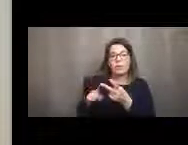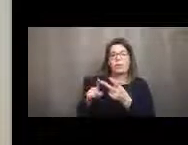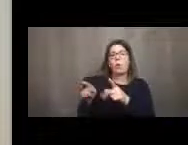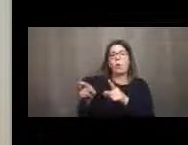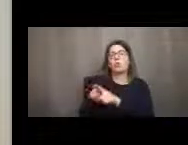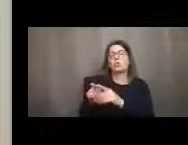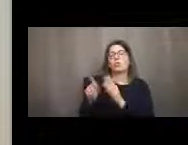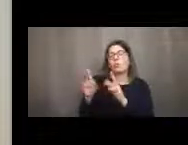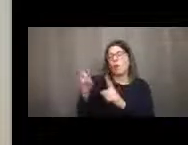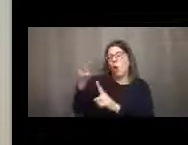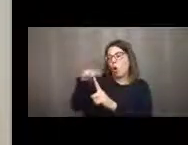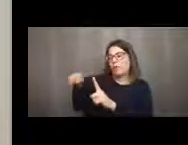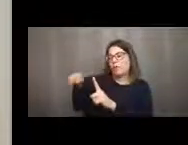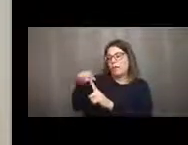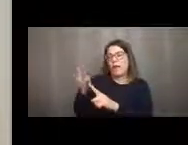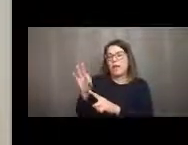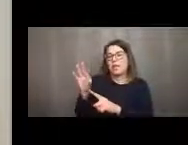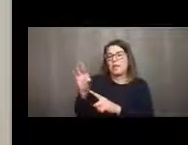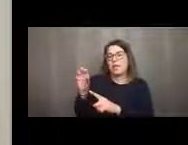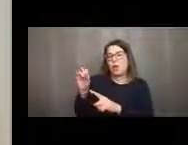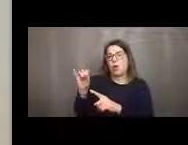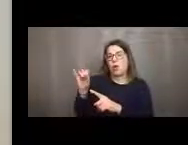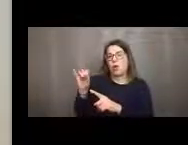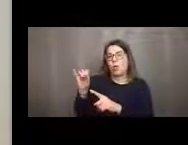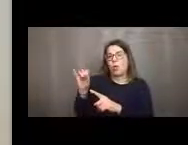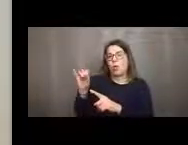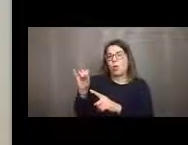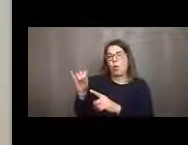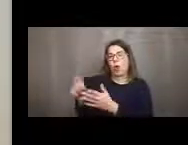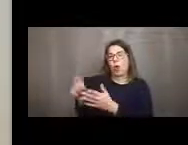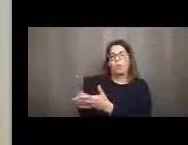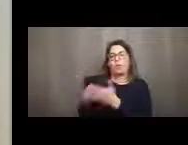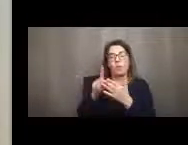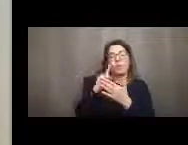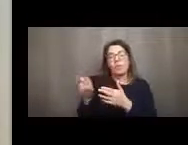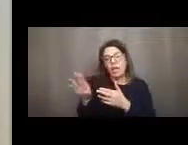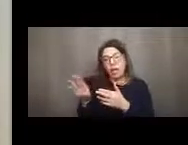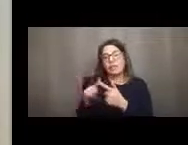oversight of FCOI requirements for its subs and consultants.